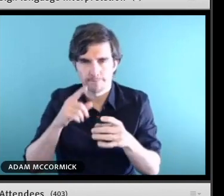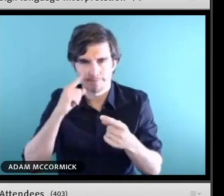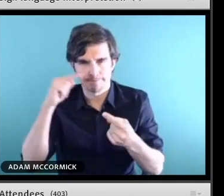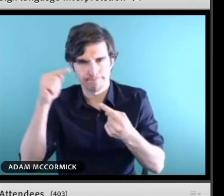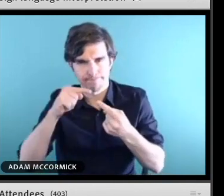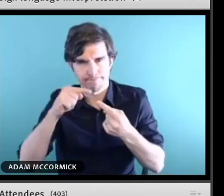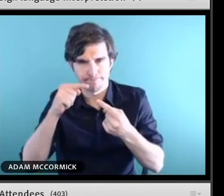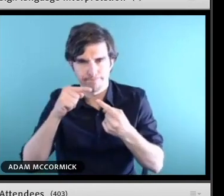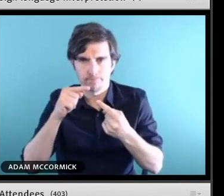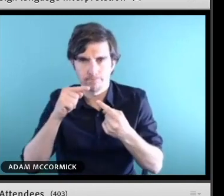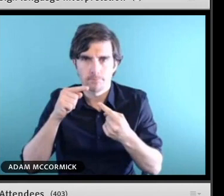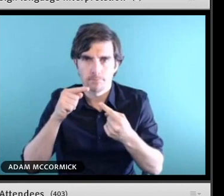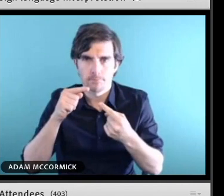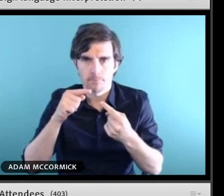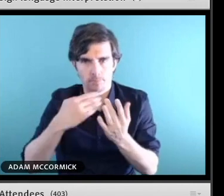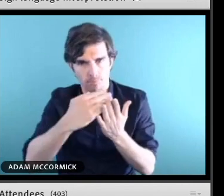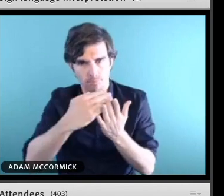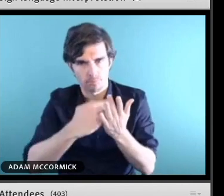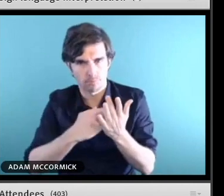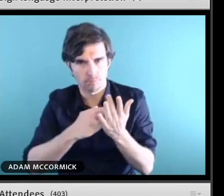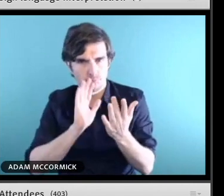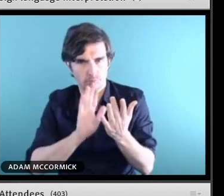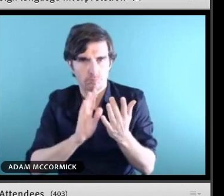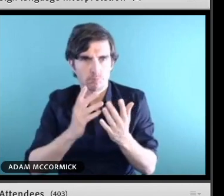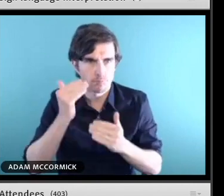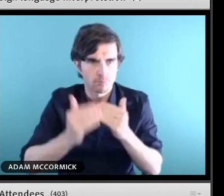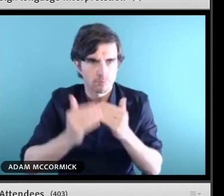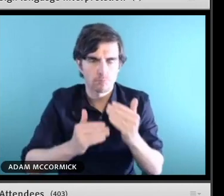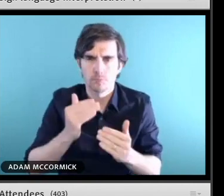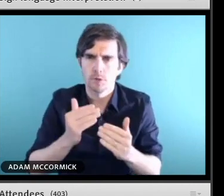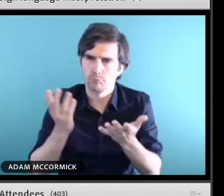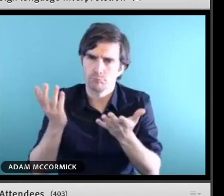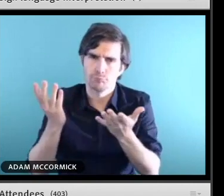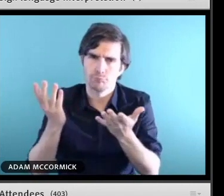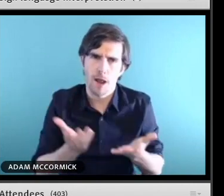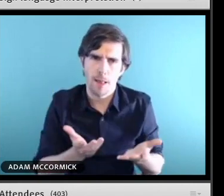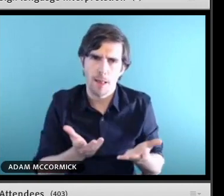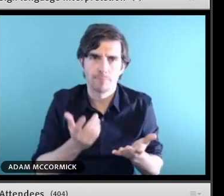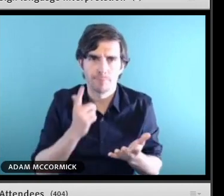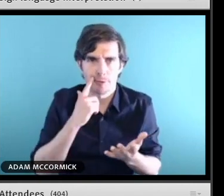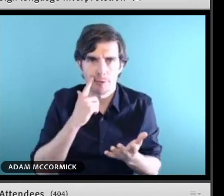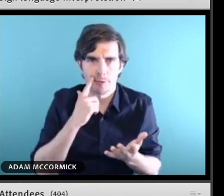it is discovering in general. >> KIRSTIN LANGE: Thank you, Mirela and also